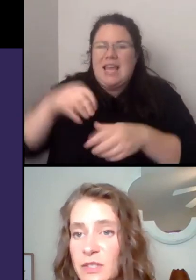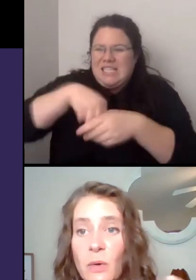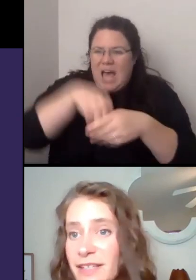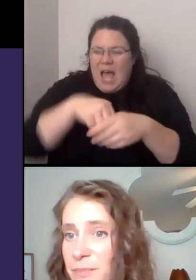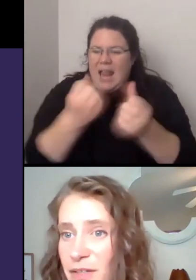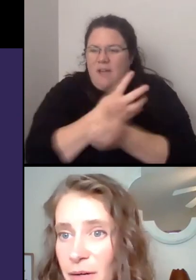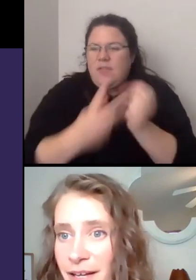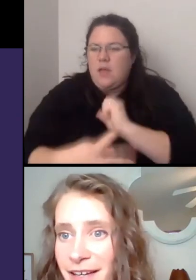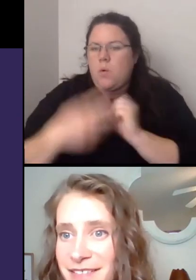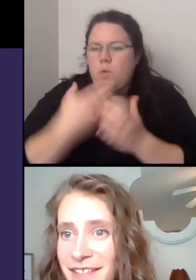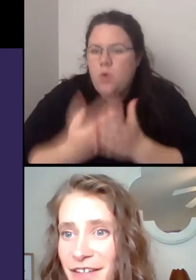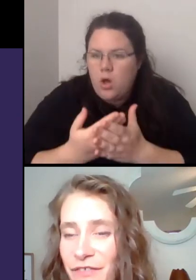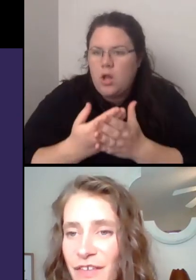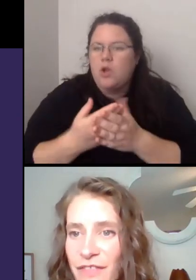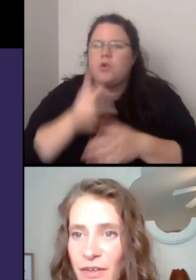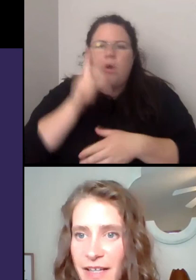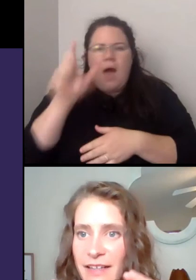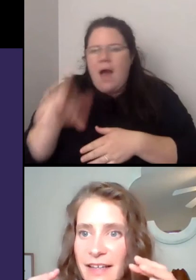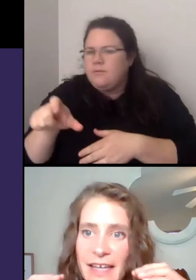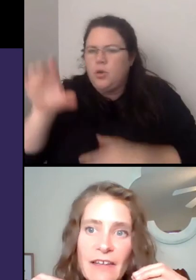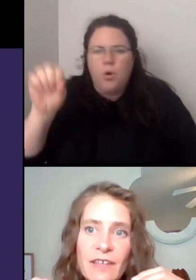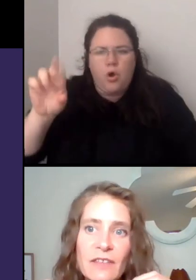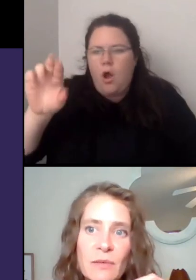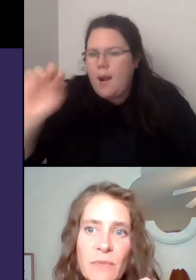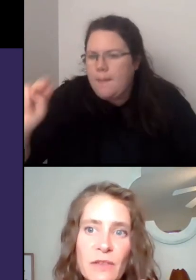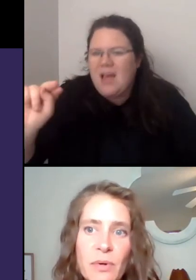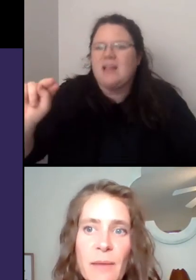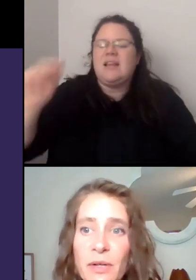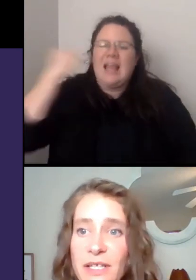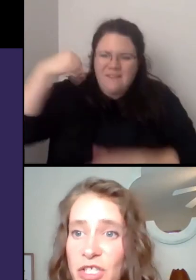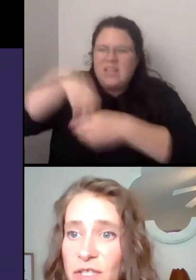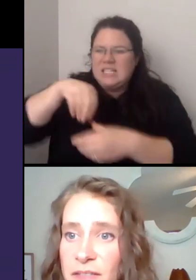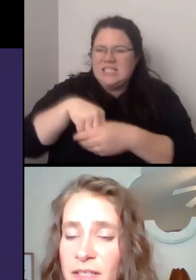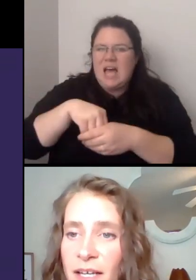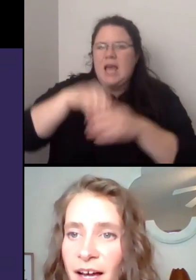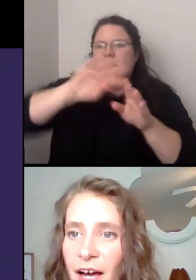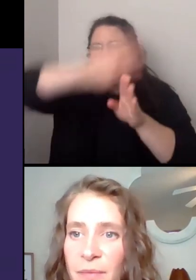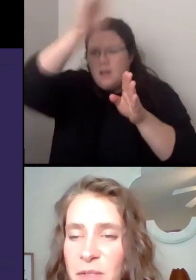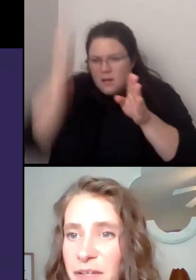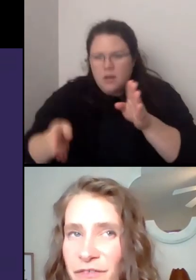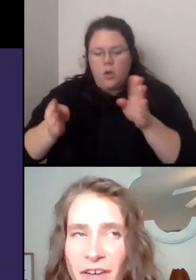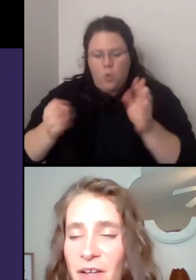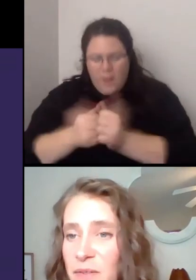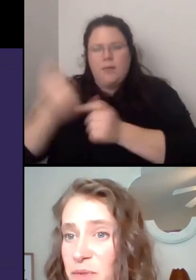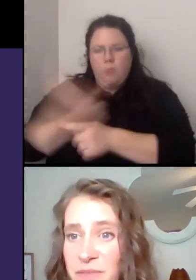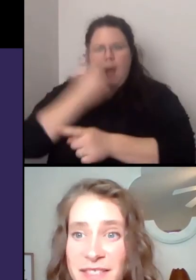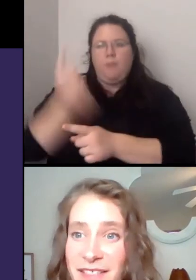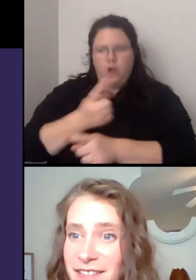Things don't need to be carbonized if they're in a cave in the proper conditions. And so we can find all sorts of seeds.